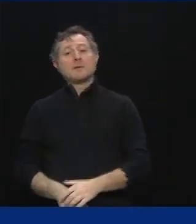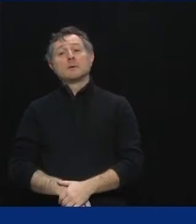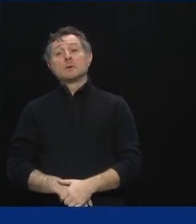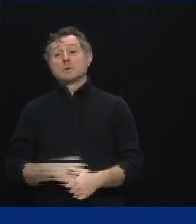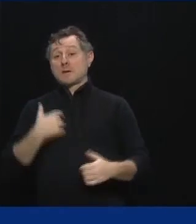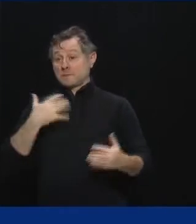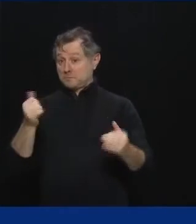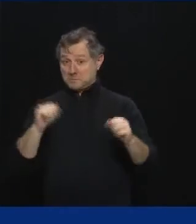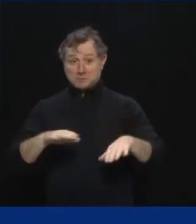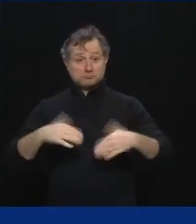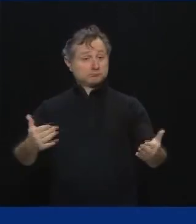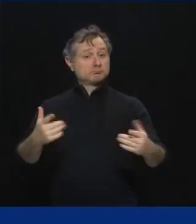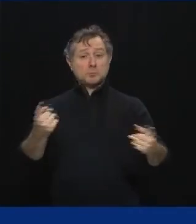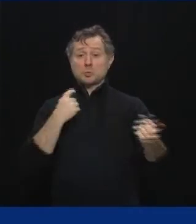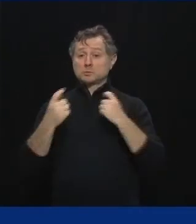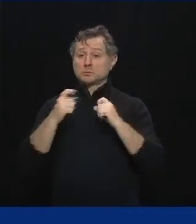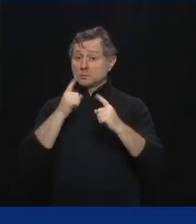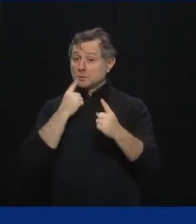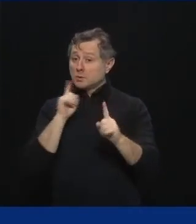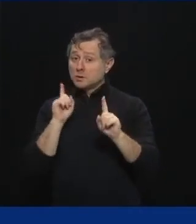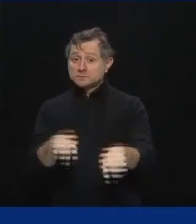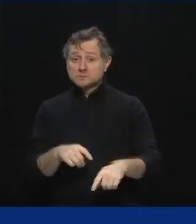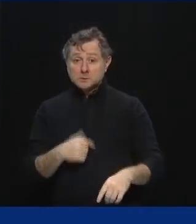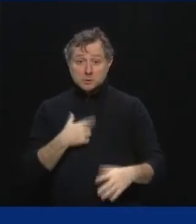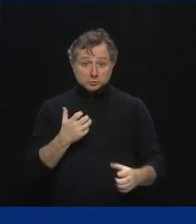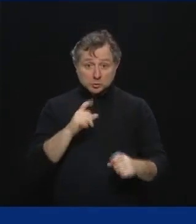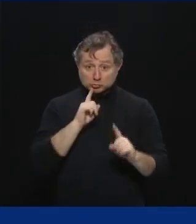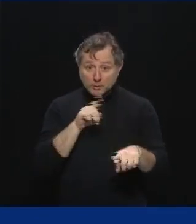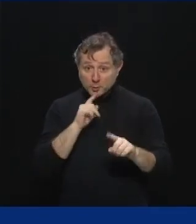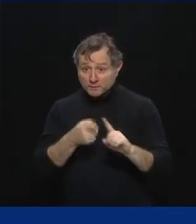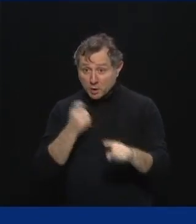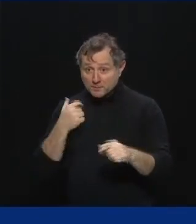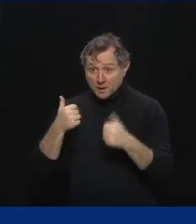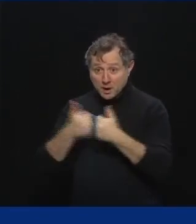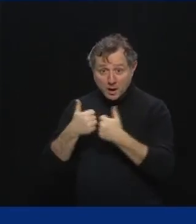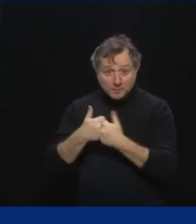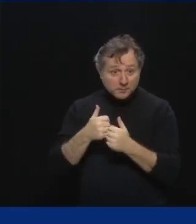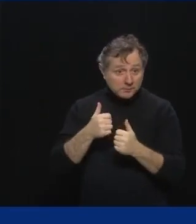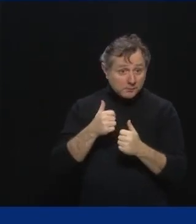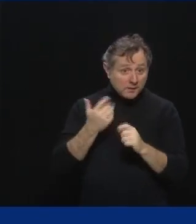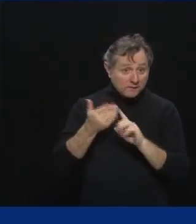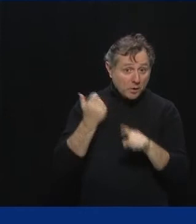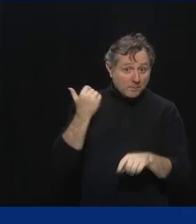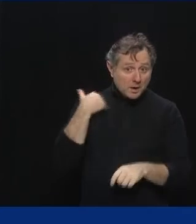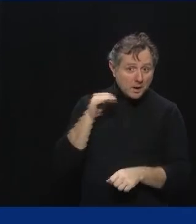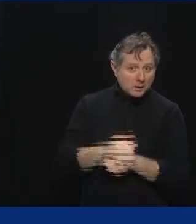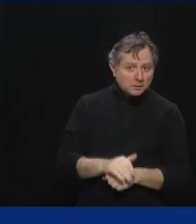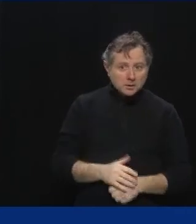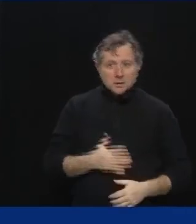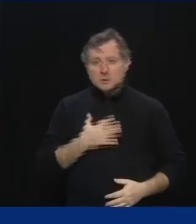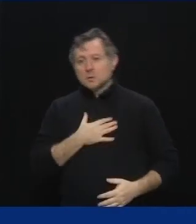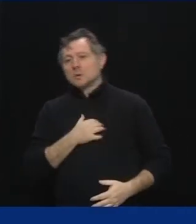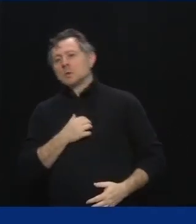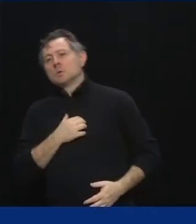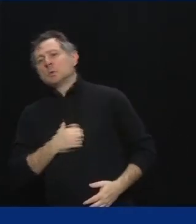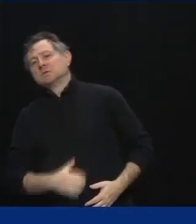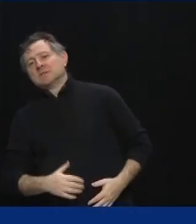SPOT FOR US, AS WELL. SO WE'LL TAKE SOME QUESTIONS FROM EVERYBODY AND I THINK WE'RE GOING TO GO TO ZOOM FIRST.